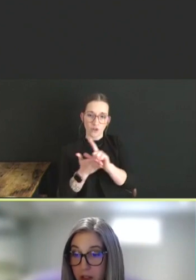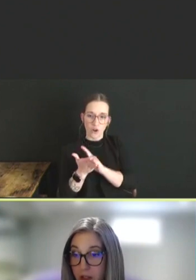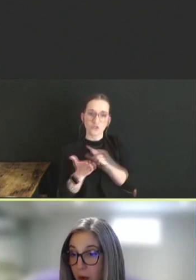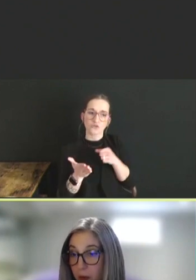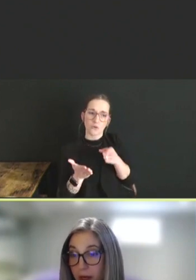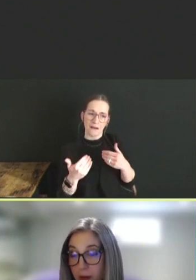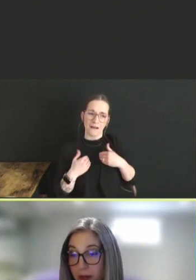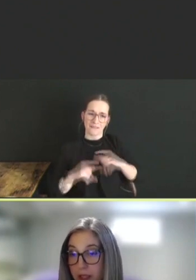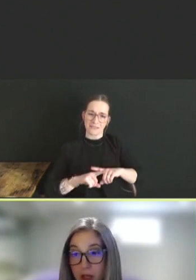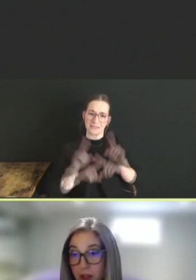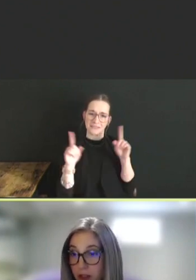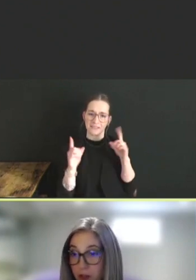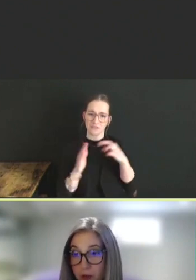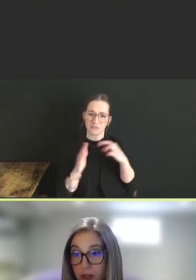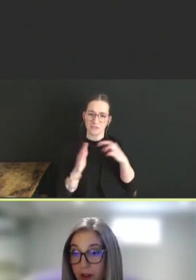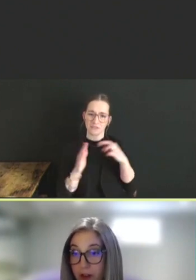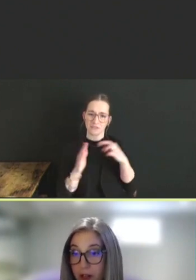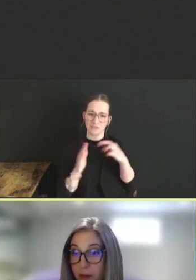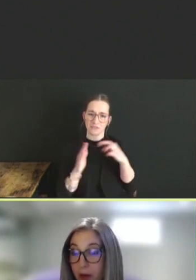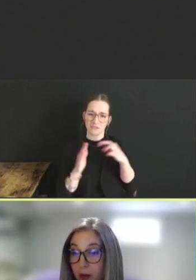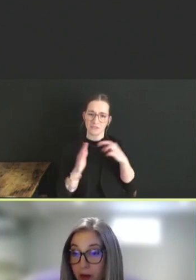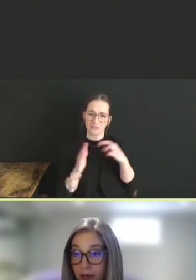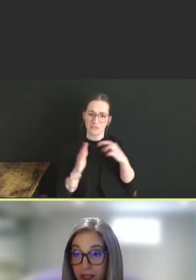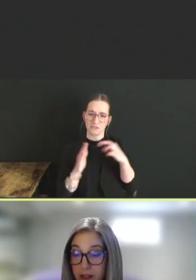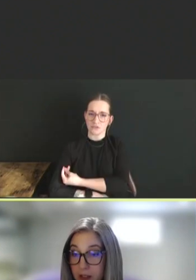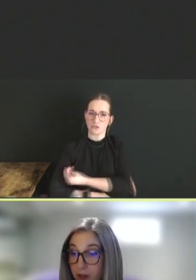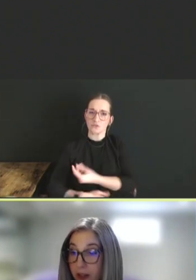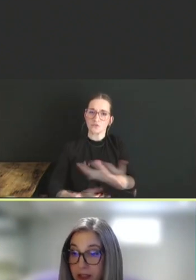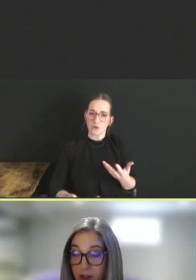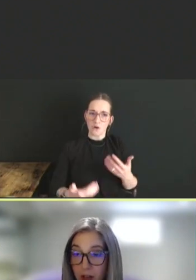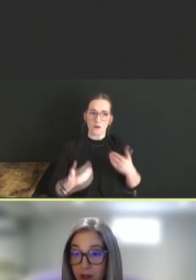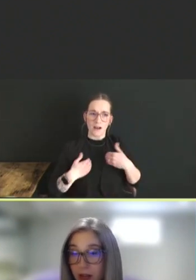And so, what we know is, there's a real a very about whether certain vaccines are covered,